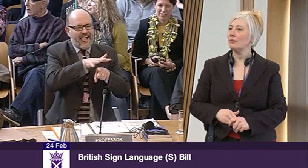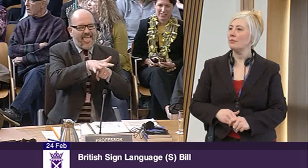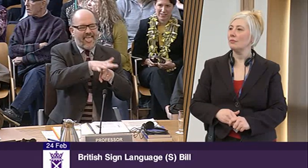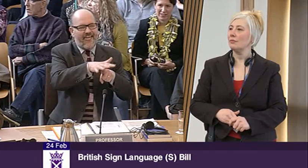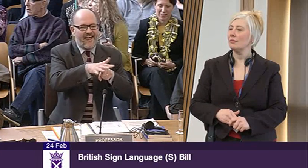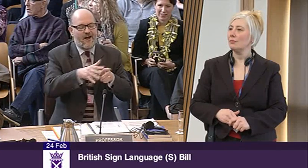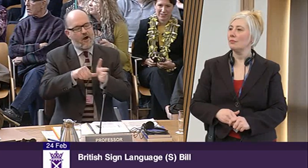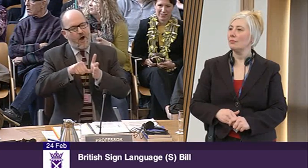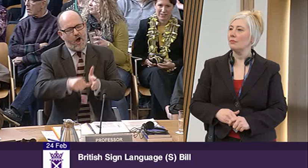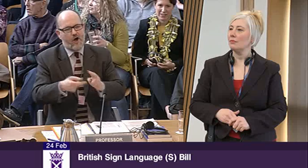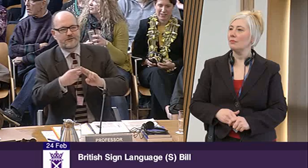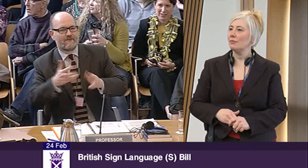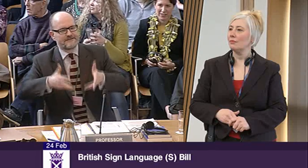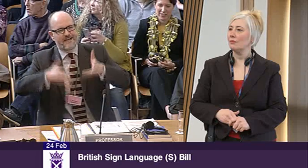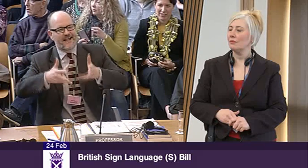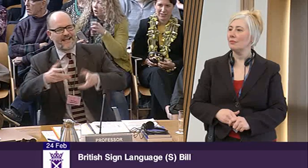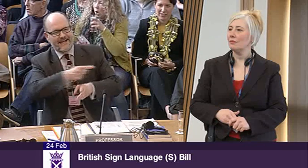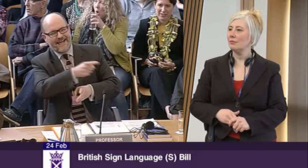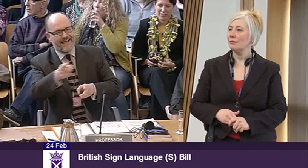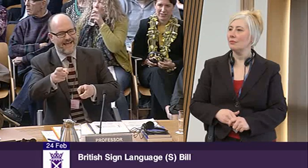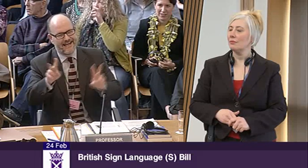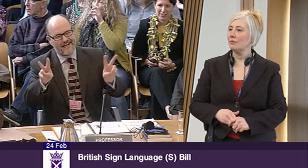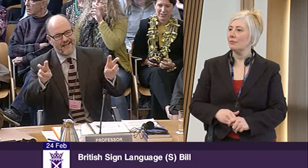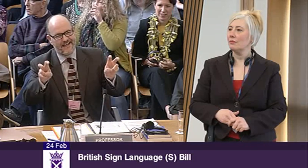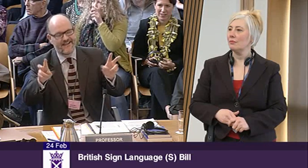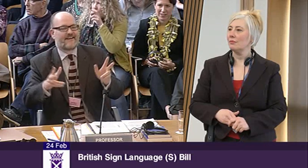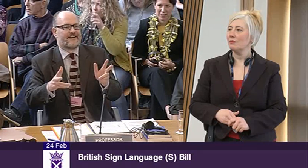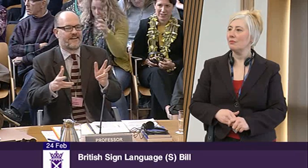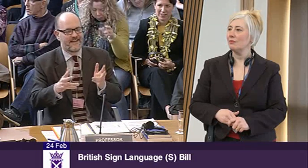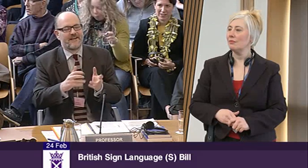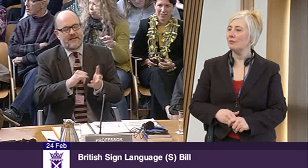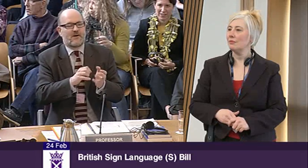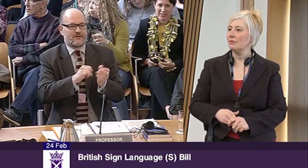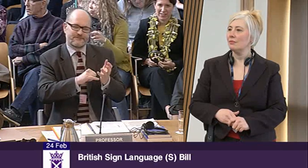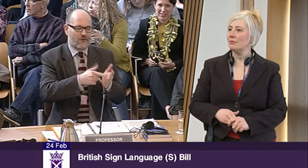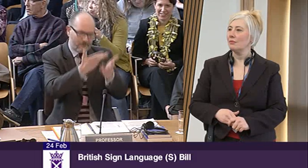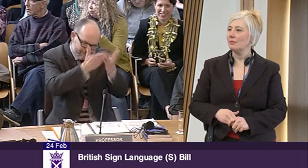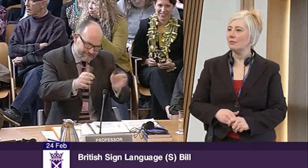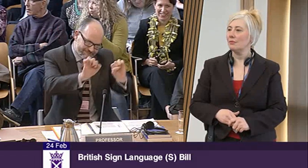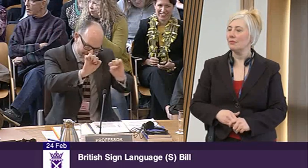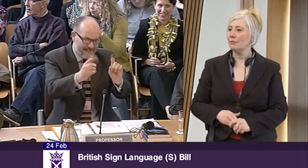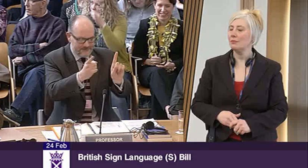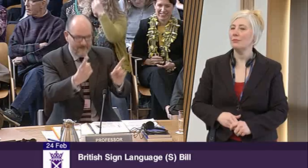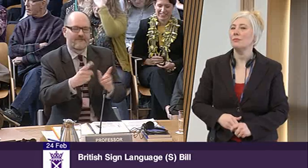refers to people like me, in a slightly light-hearted way, as “hard of signing”. Out of respect